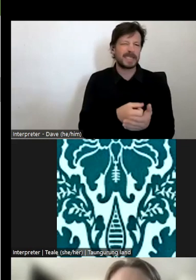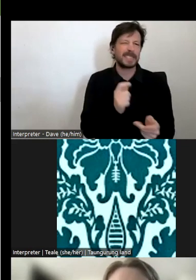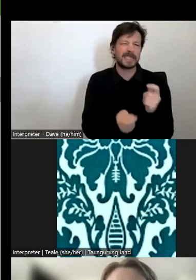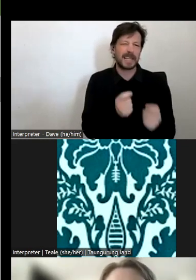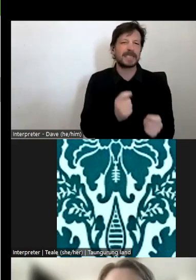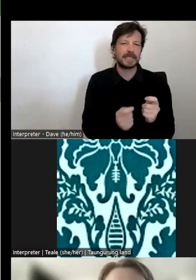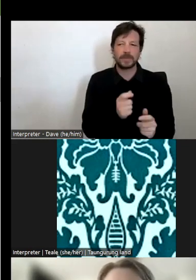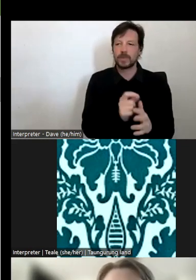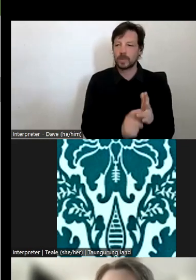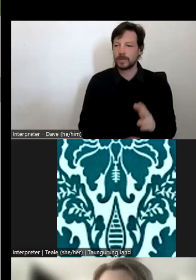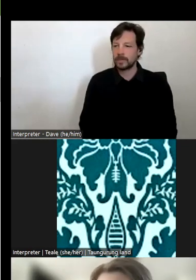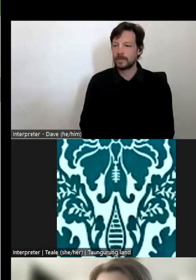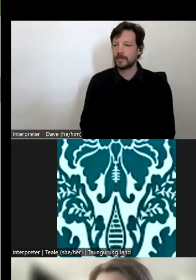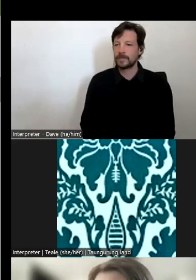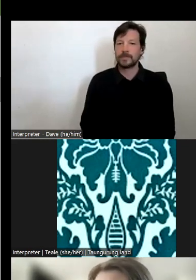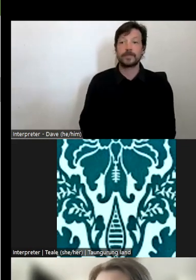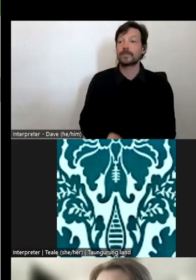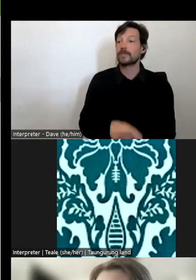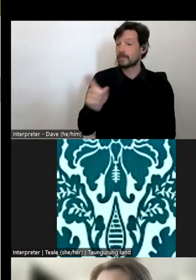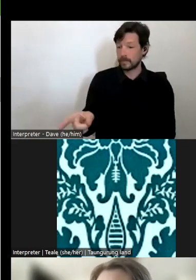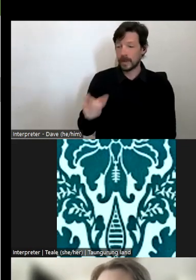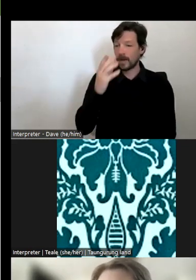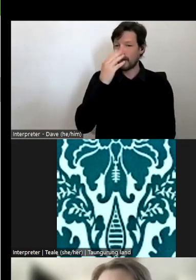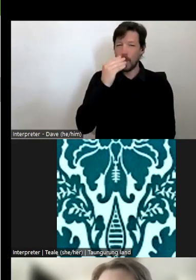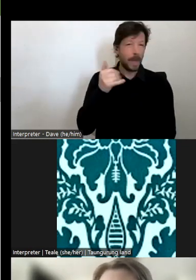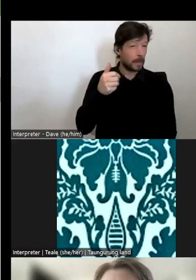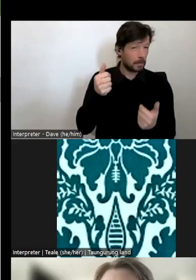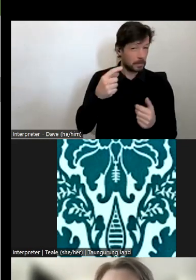And then this is a picture that's probably familiar to people, I think.